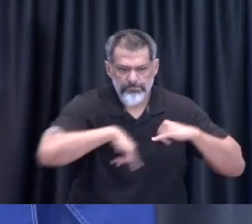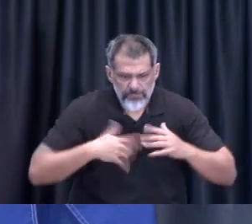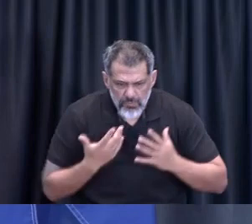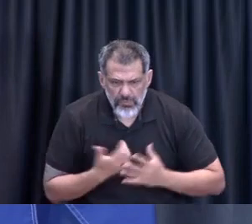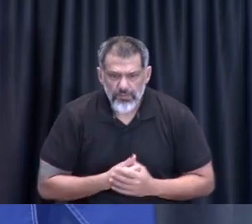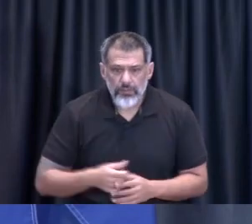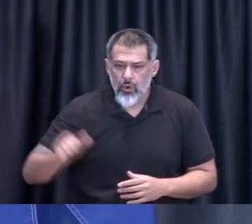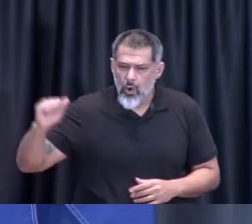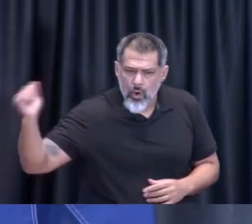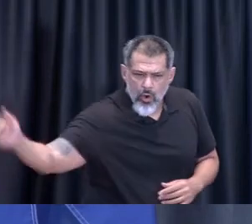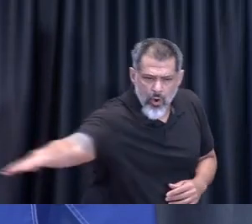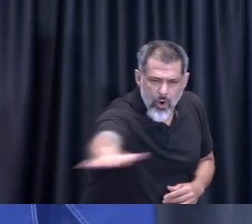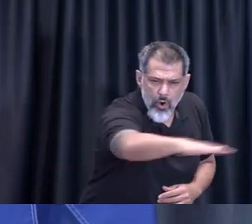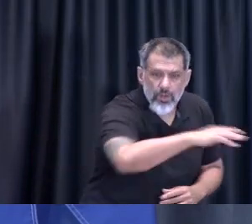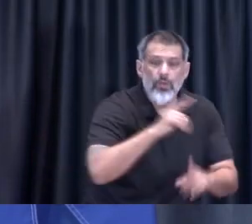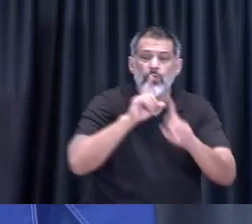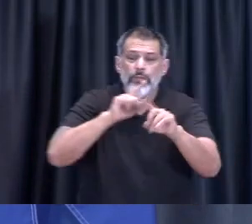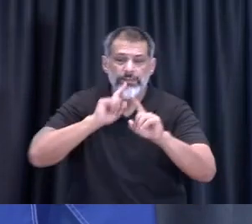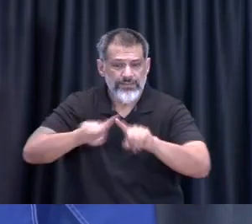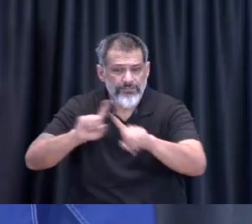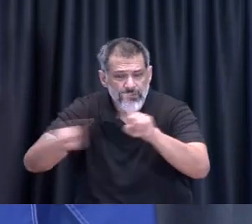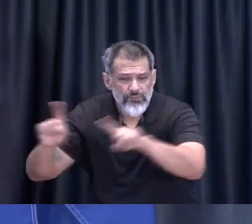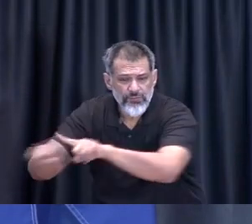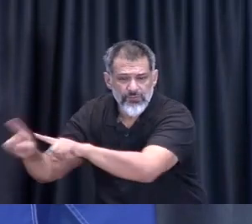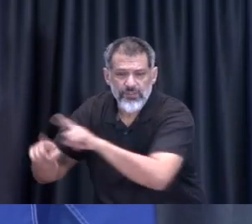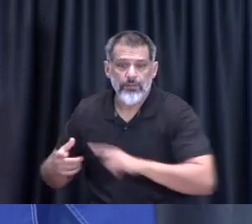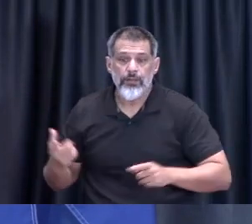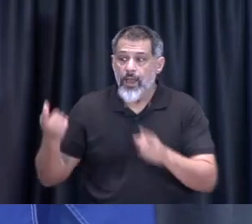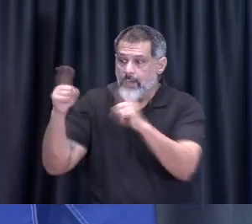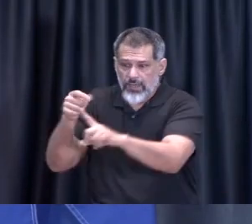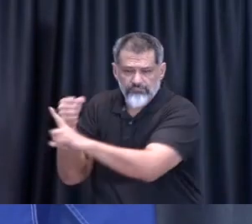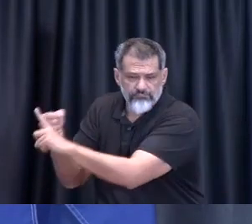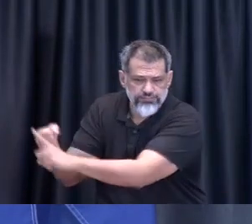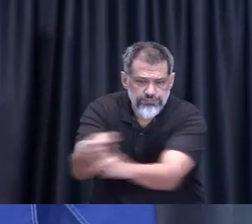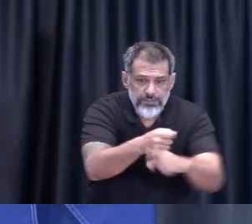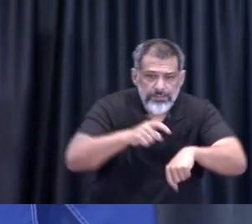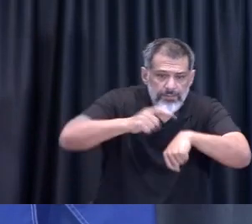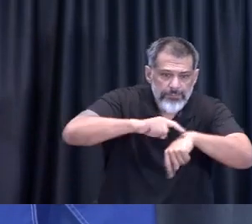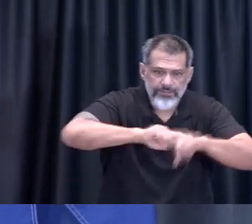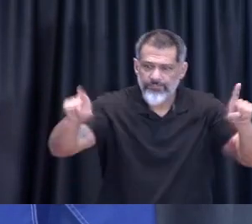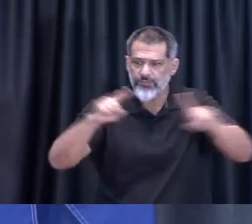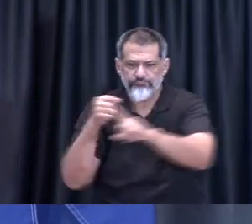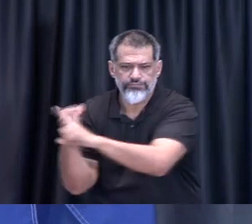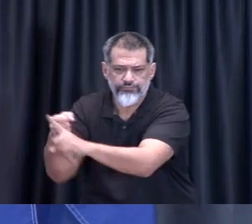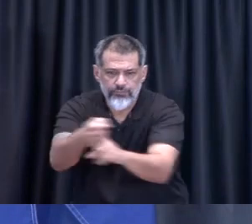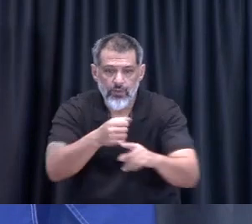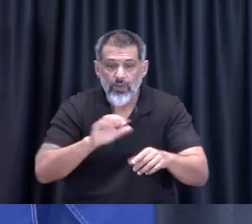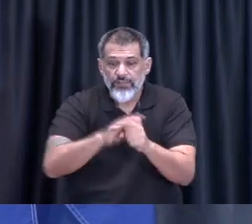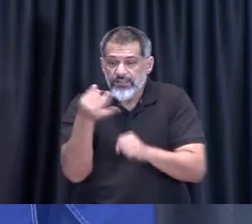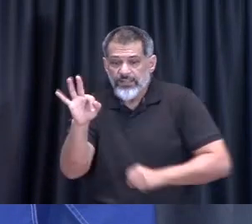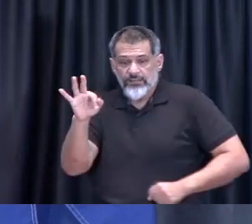and at different times. COVID-19 has taken a toll on the mental health of many,